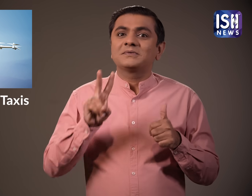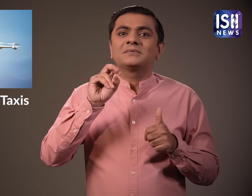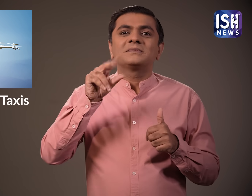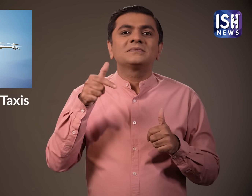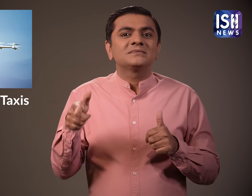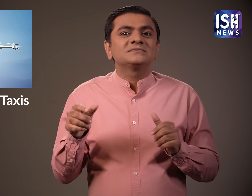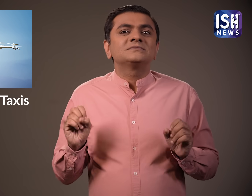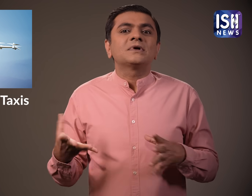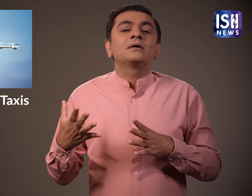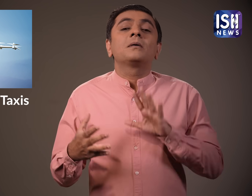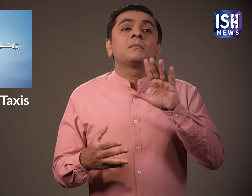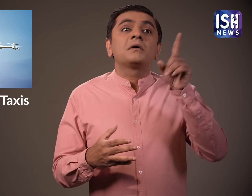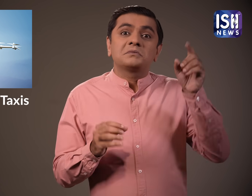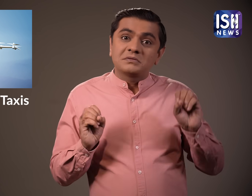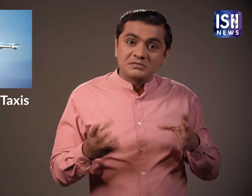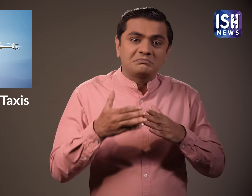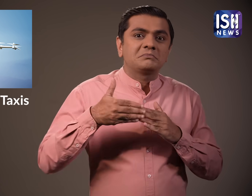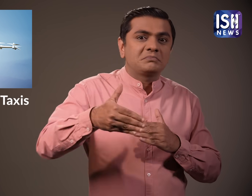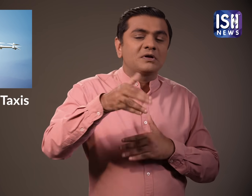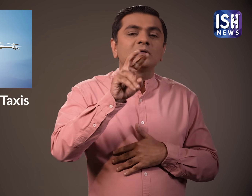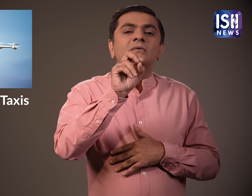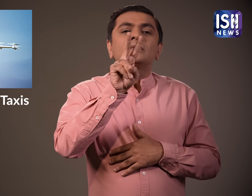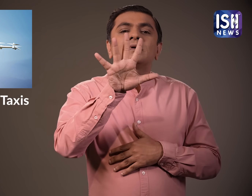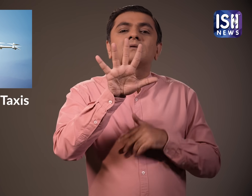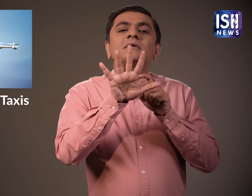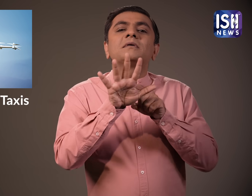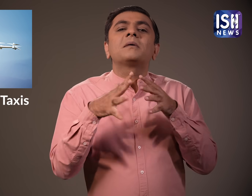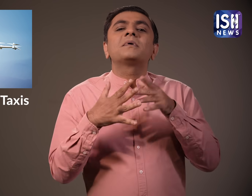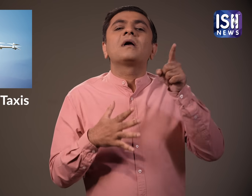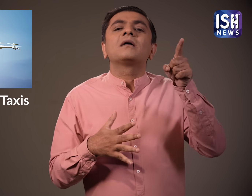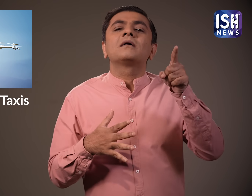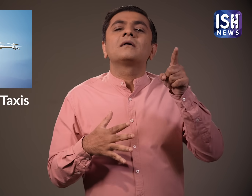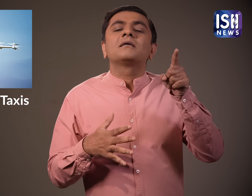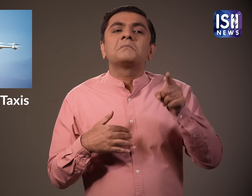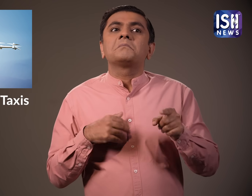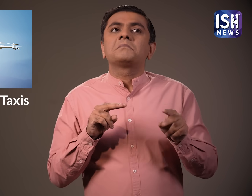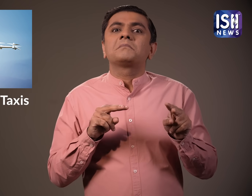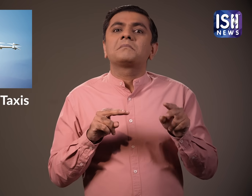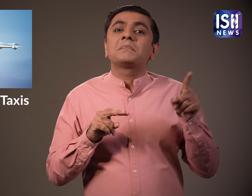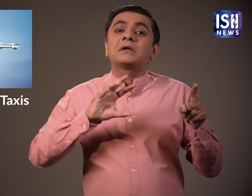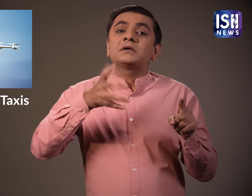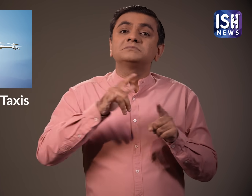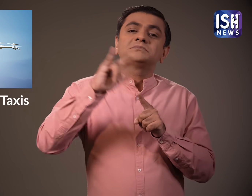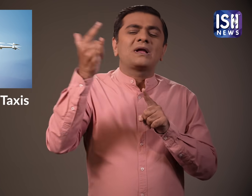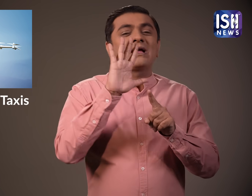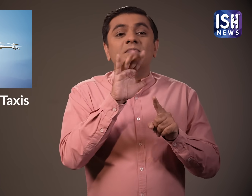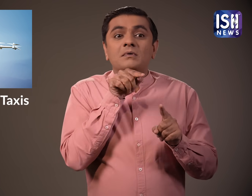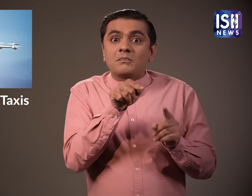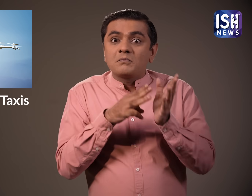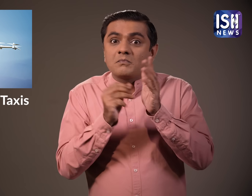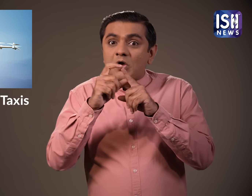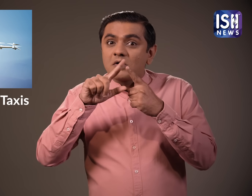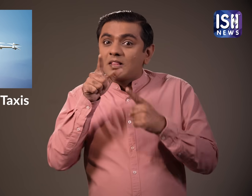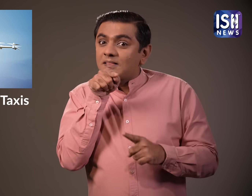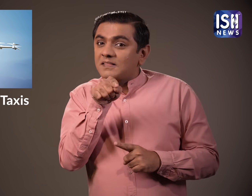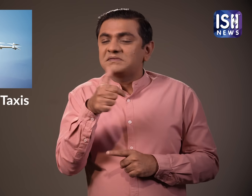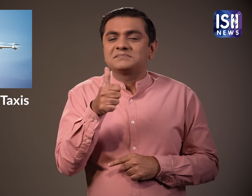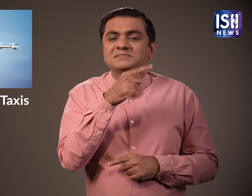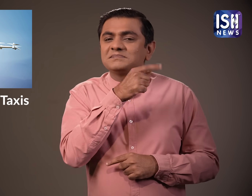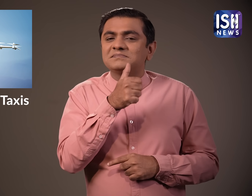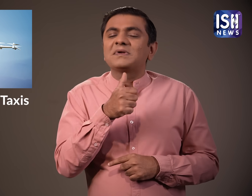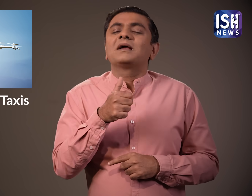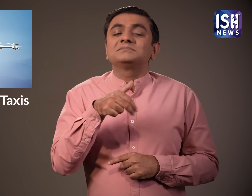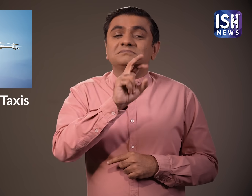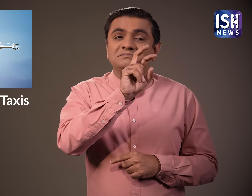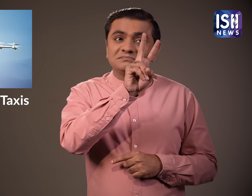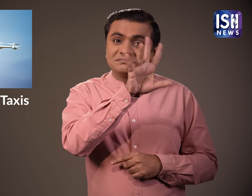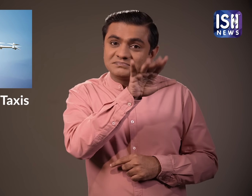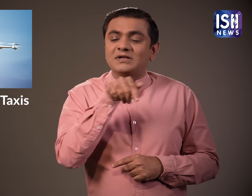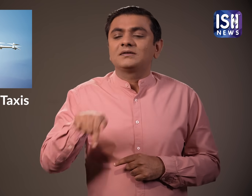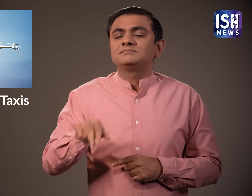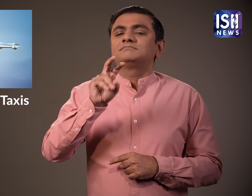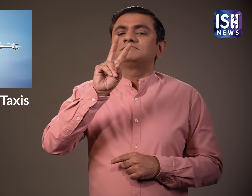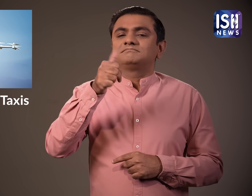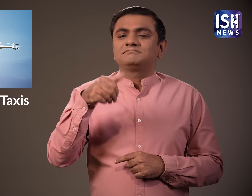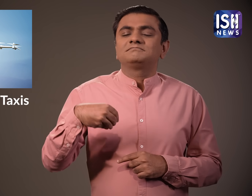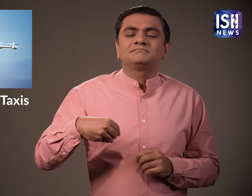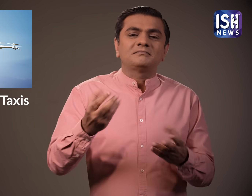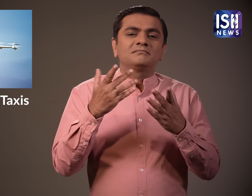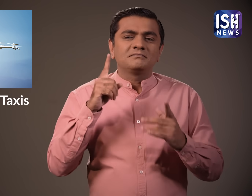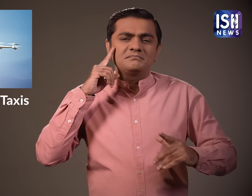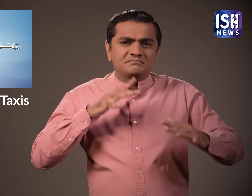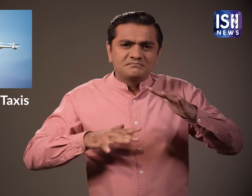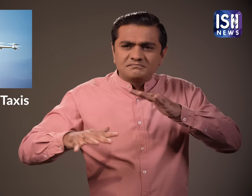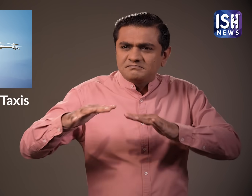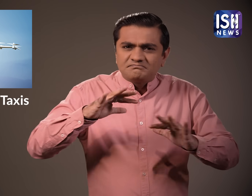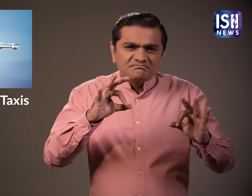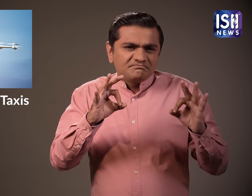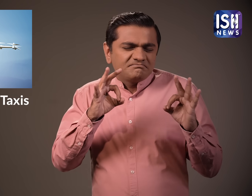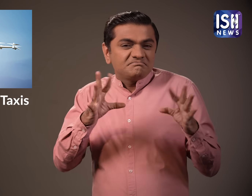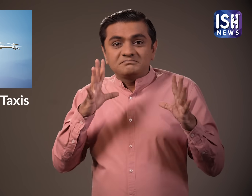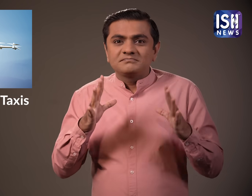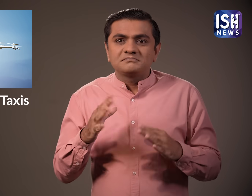It is expected to start commercial operations in the US in 2025. In India it will start in 2026.